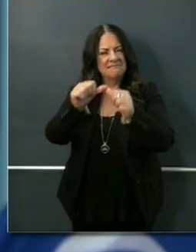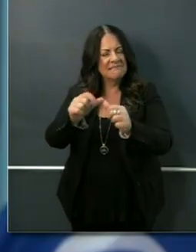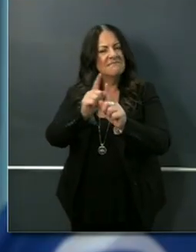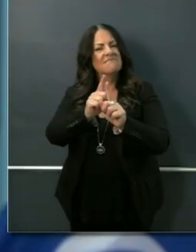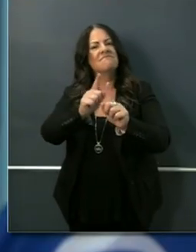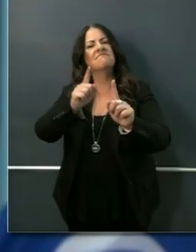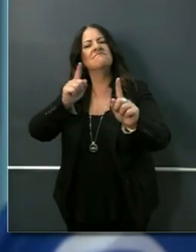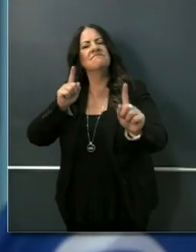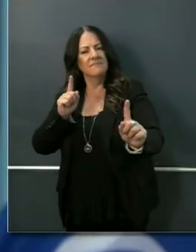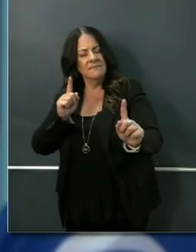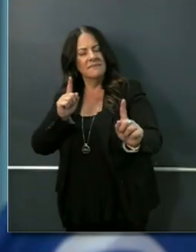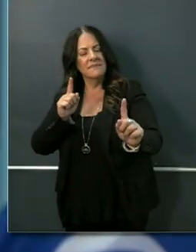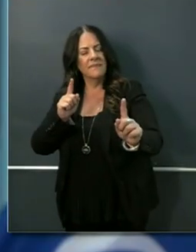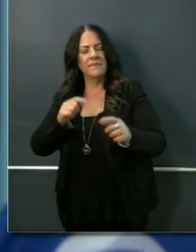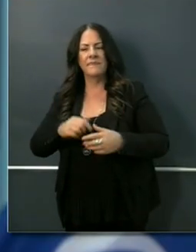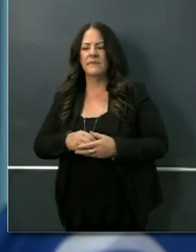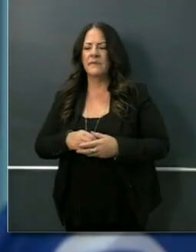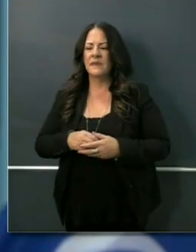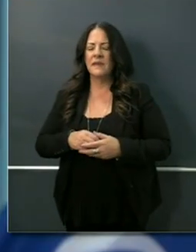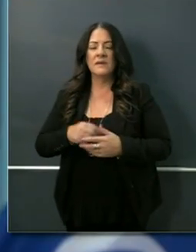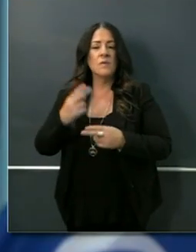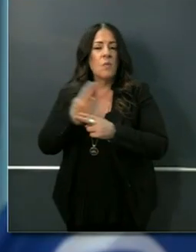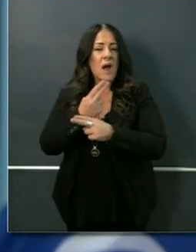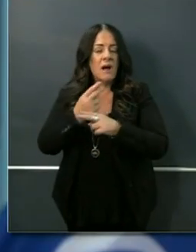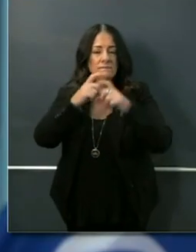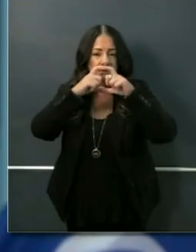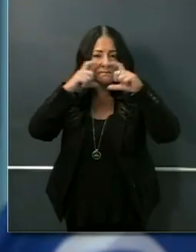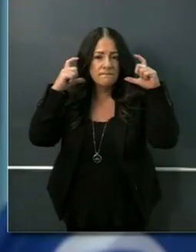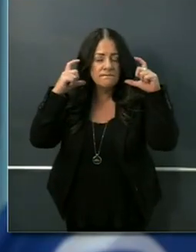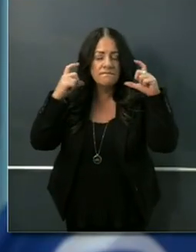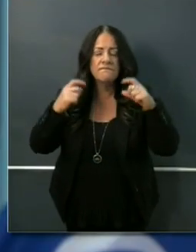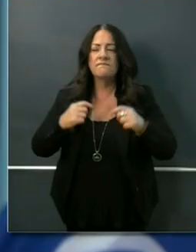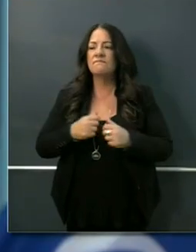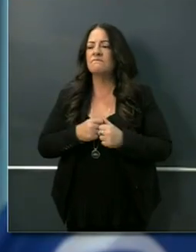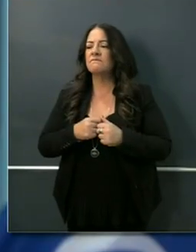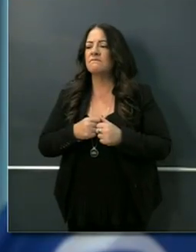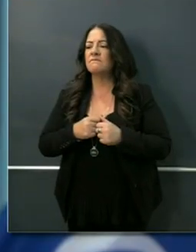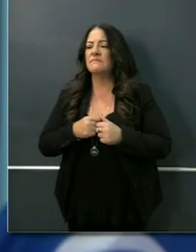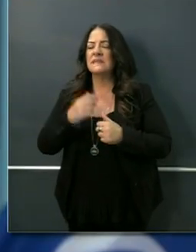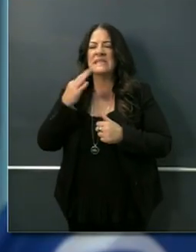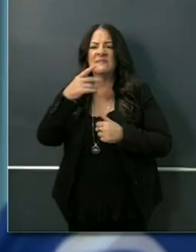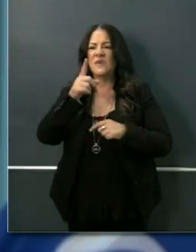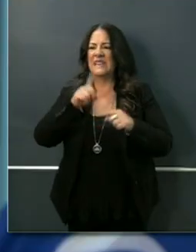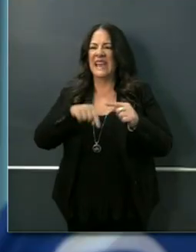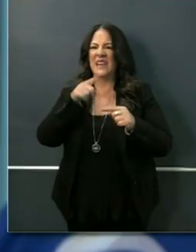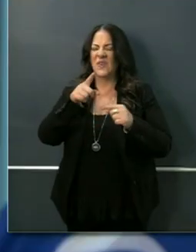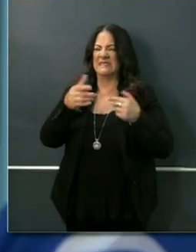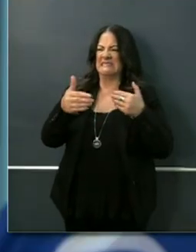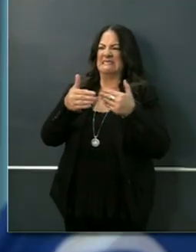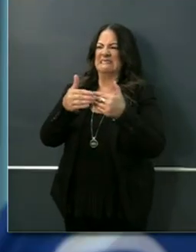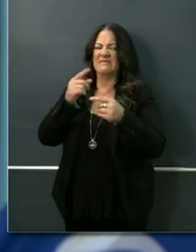BEGINNING TO DECLINE. IT LEADS ME TO FURTHER THE CALL OF PRACTICING PHYSICAL DISTANCING, SOCIAL DISTANCING,